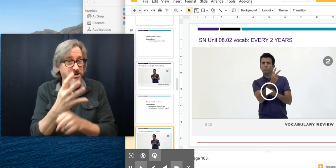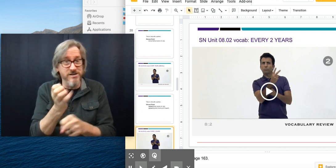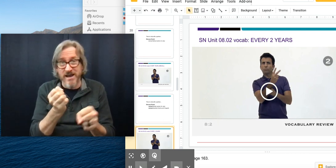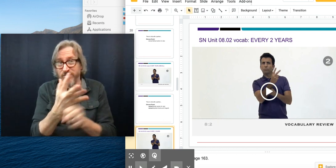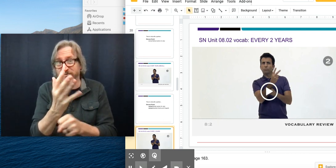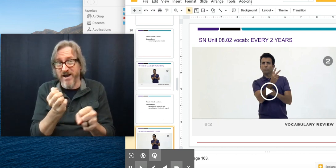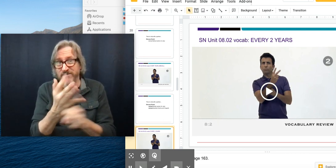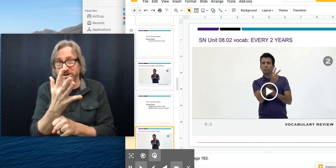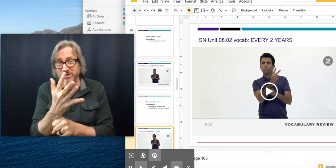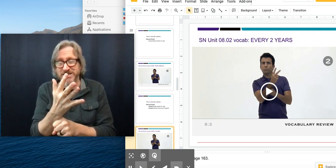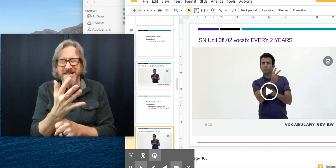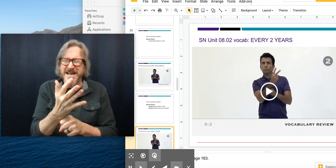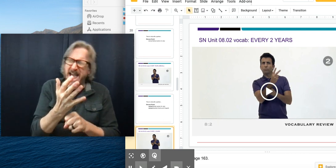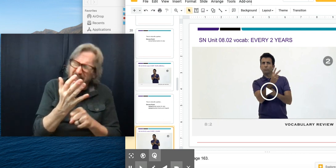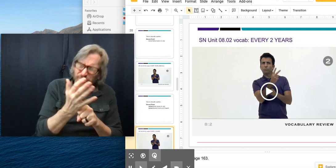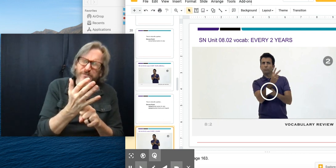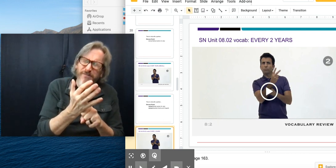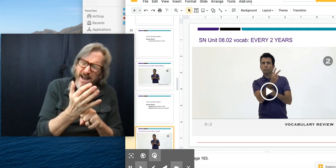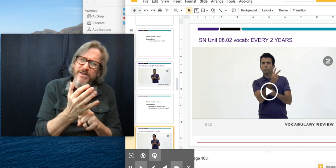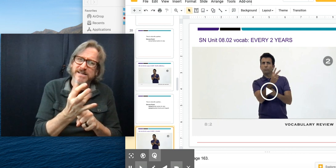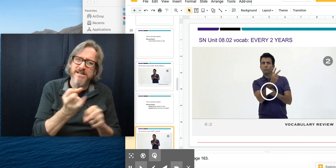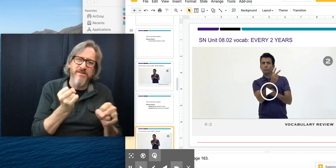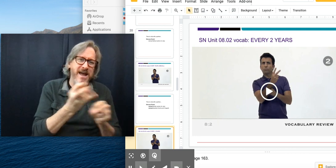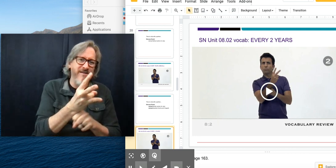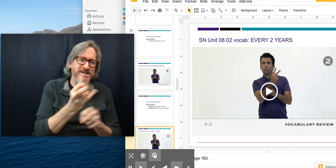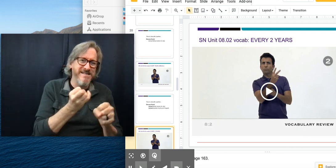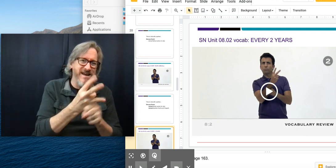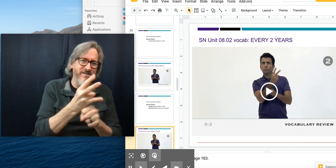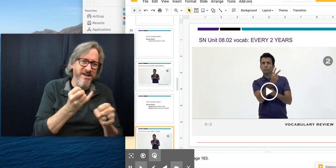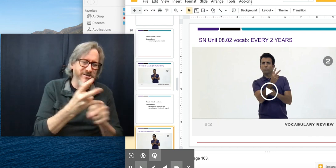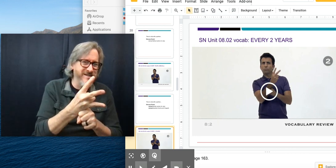years every five years after five it gets tough every seven years